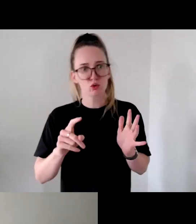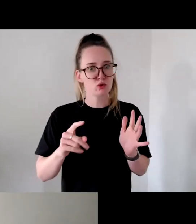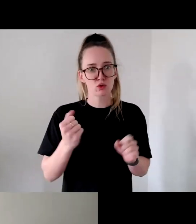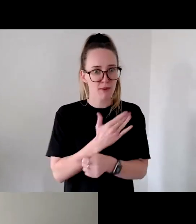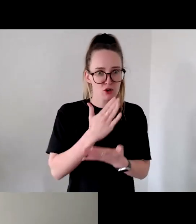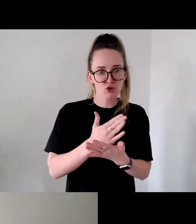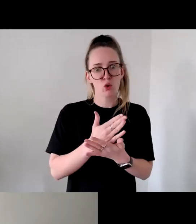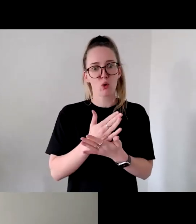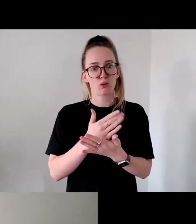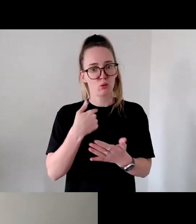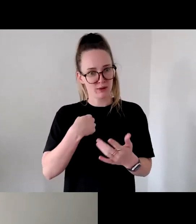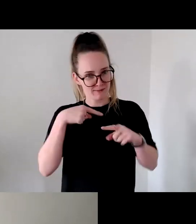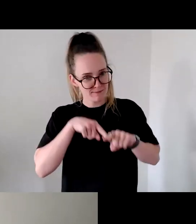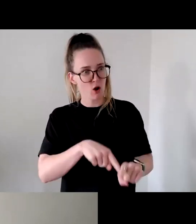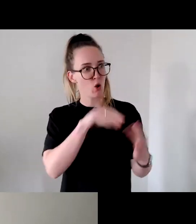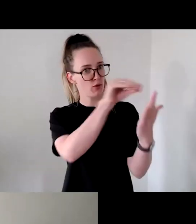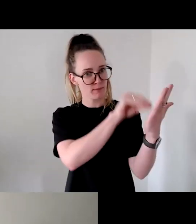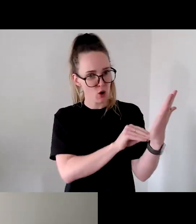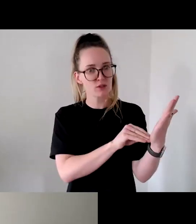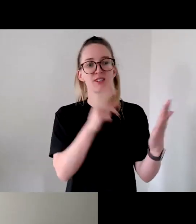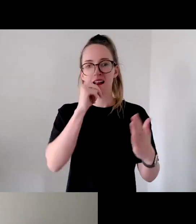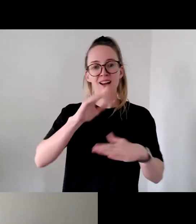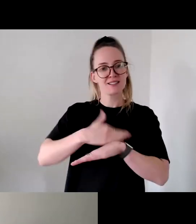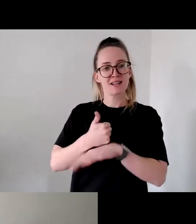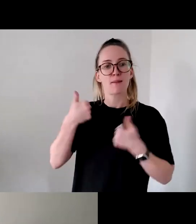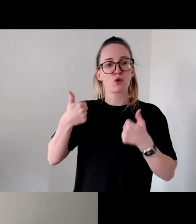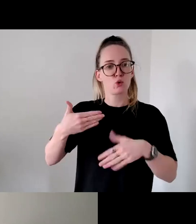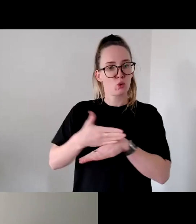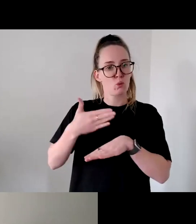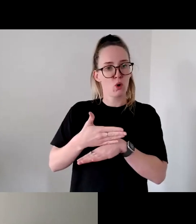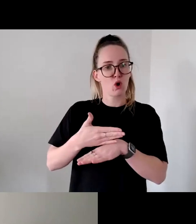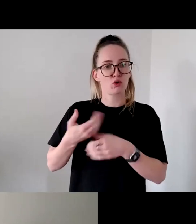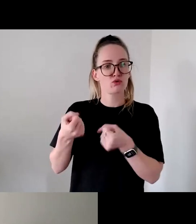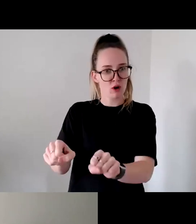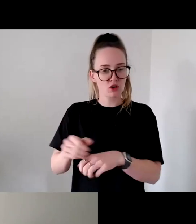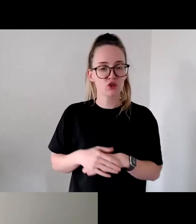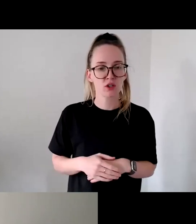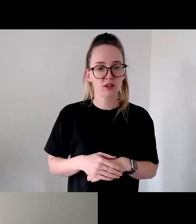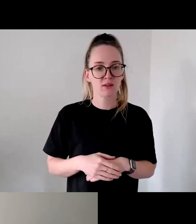the Respect at Work strategies, and how does positive duty actually apply to me, and does